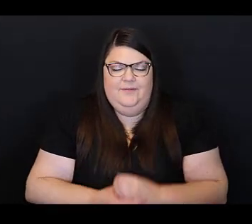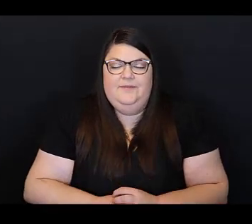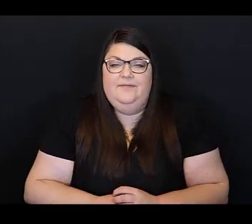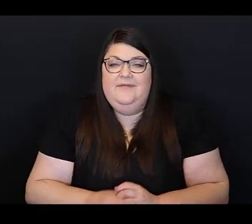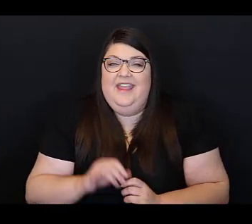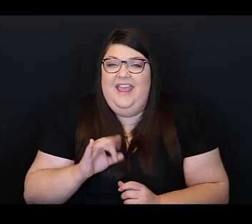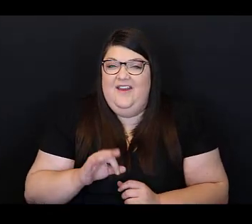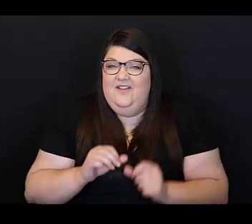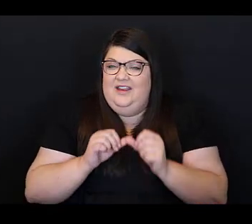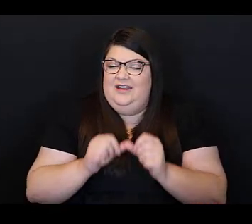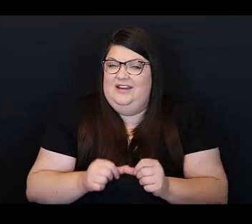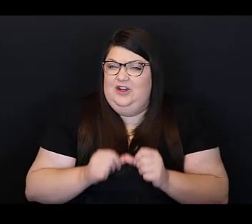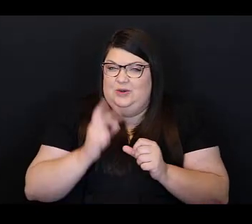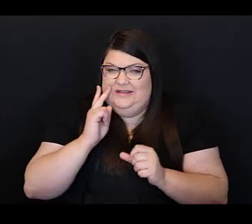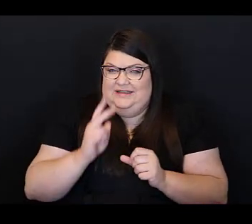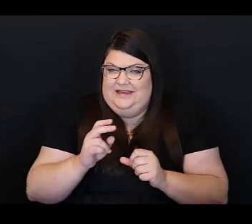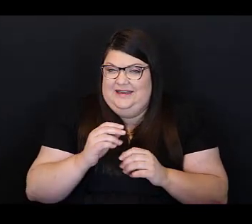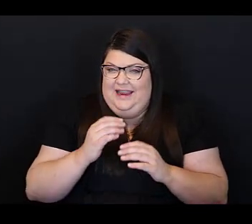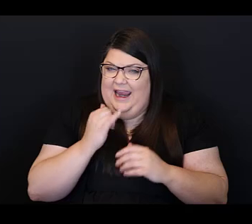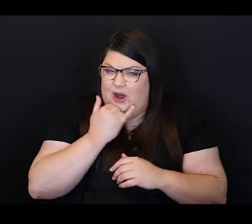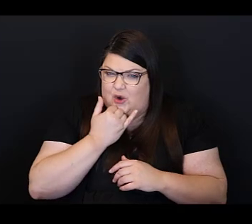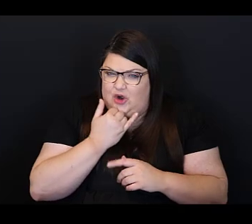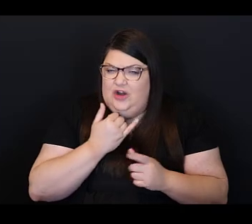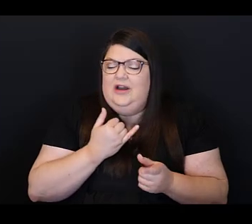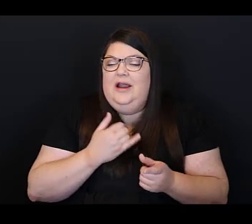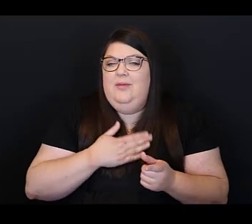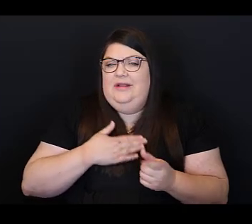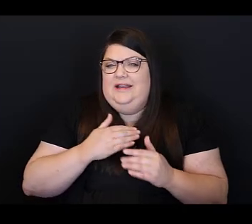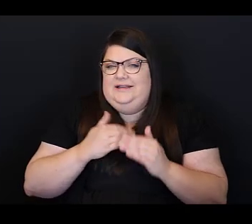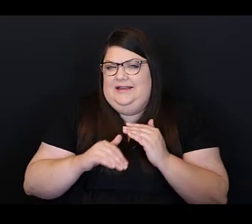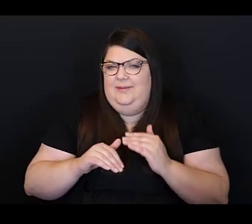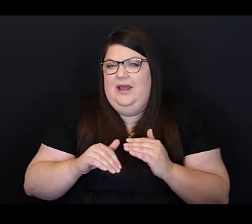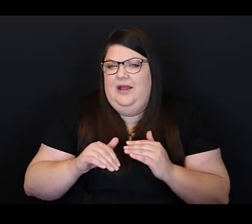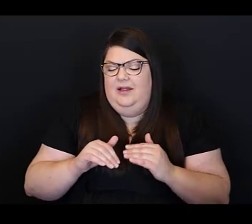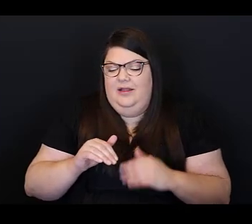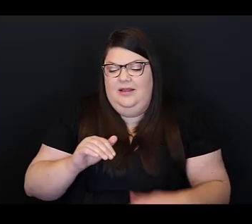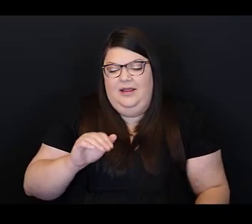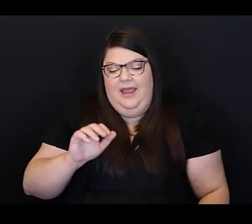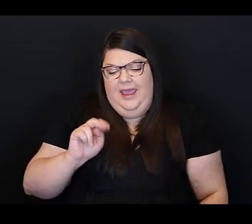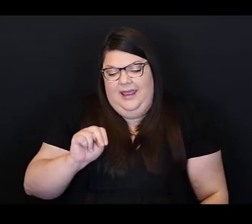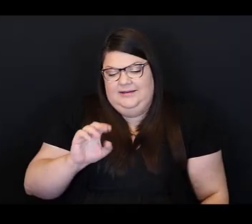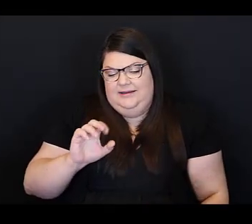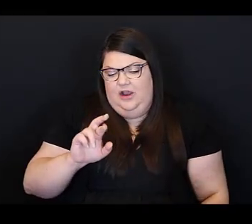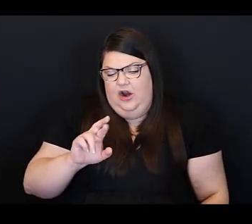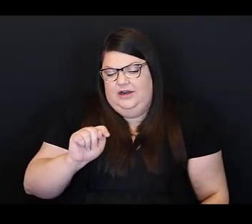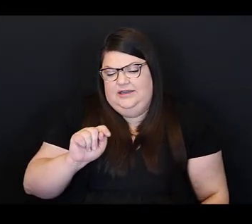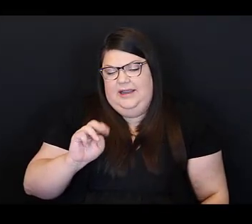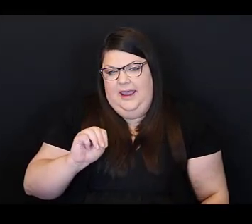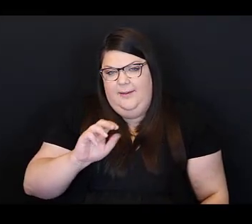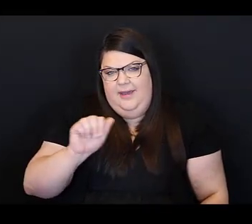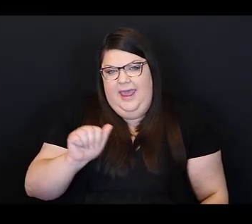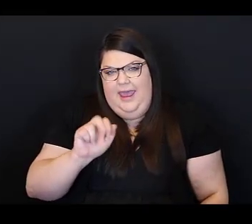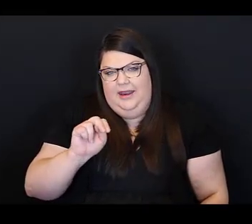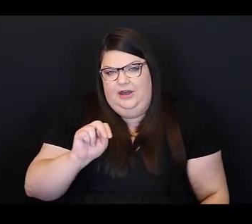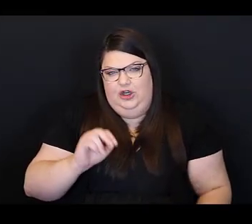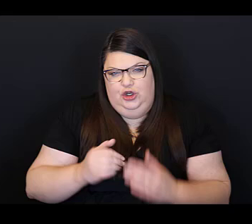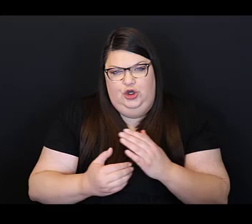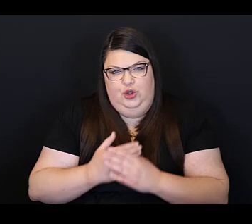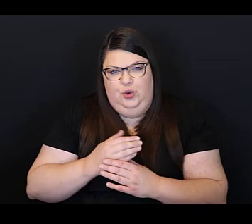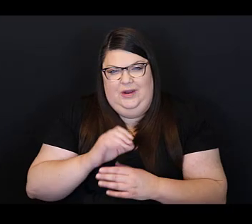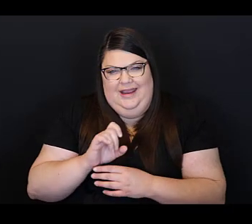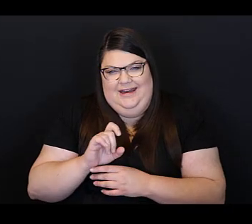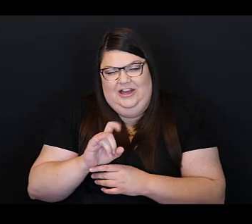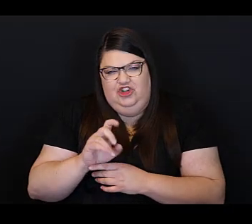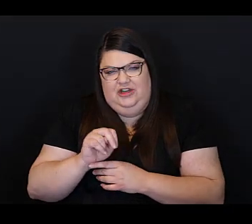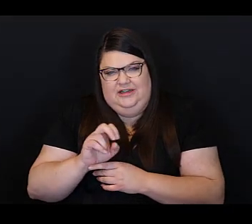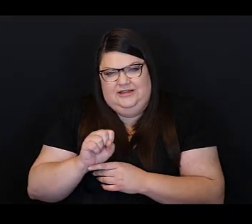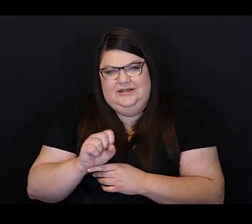continue to receive an error message, please email the NCRTM staff at NCRTM@neweditions.net. You have